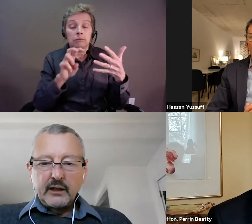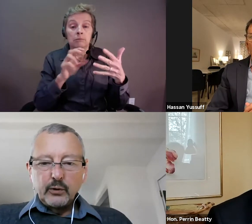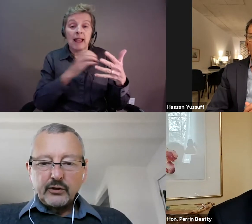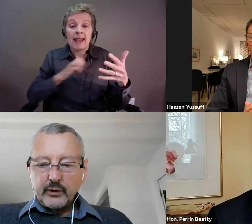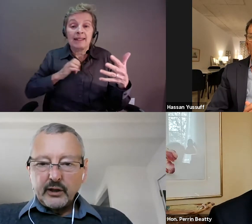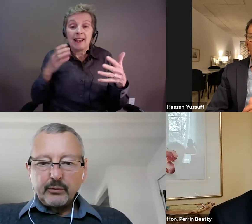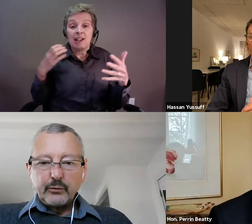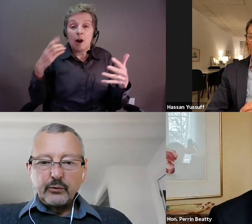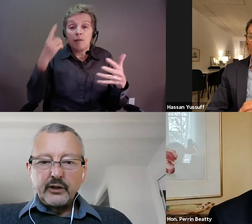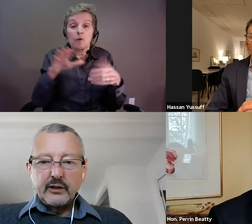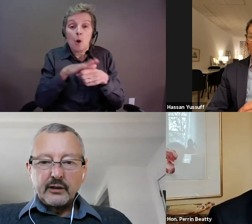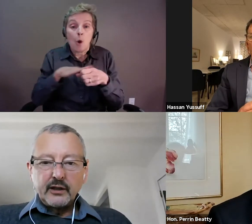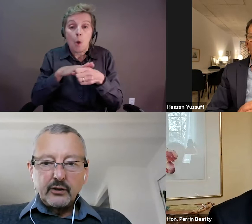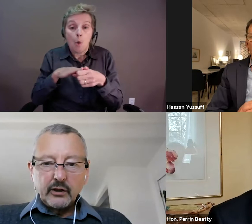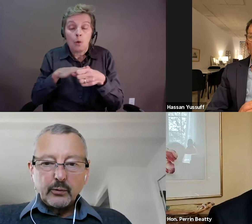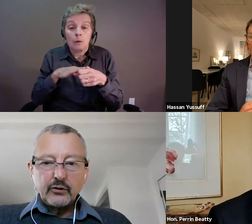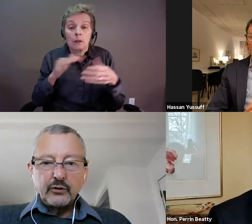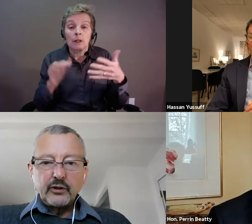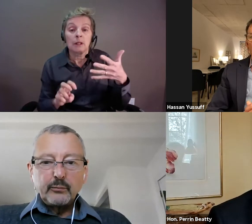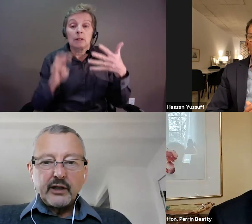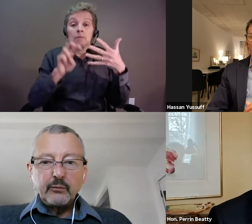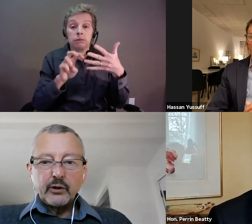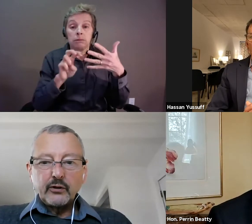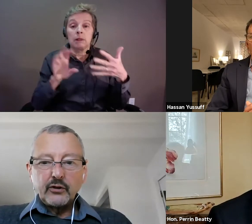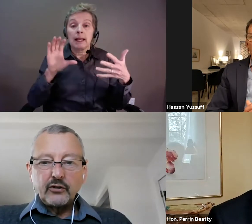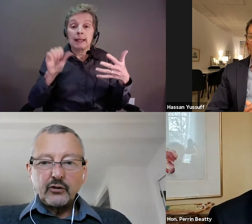He worked his way up through the Canadian Auto Workers Union and became the organization's